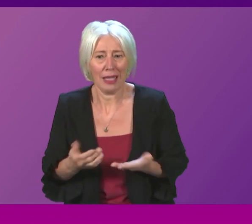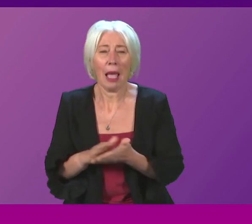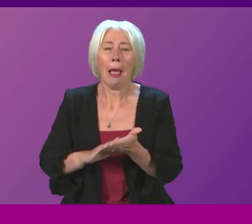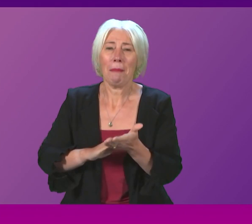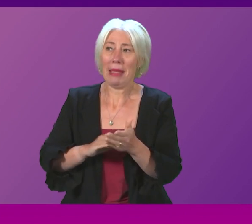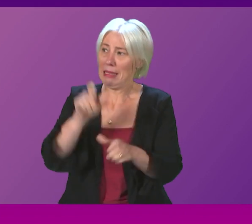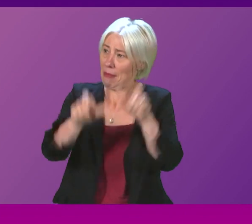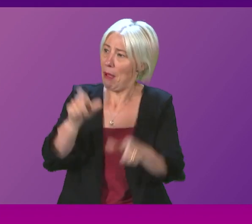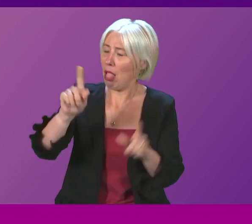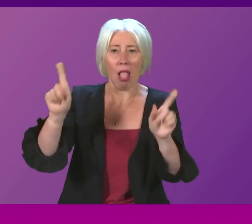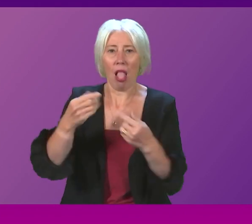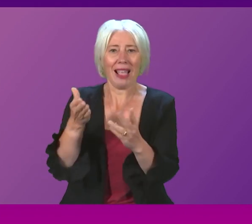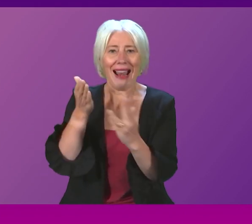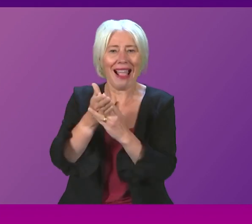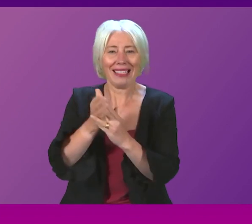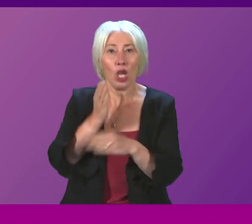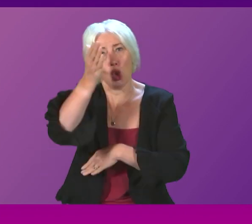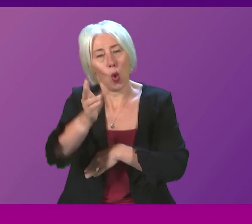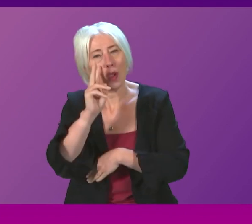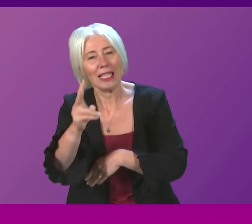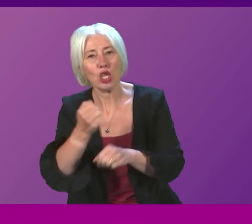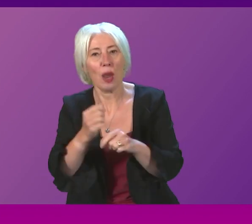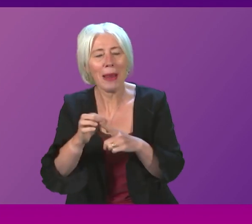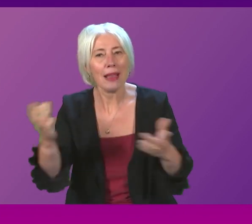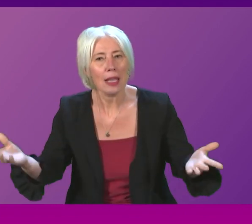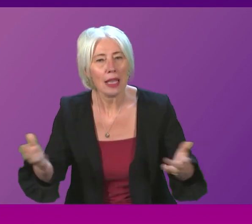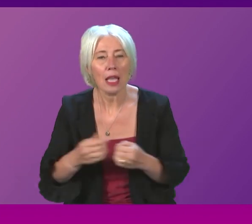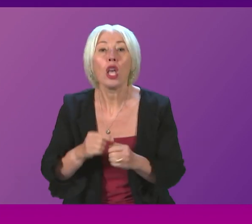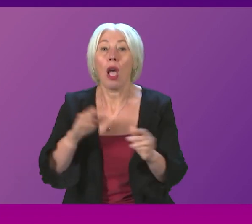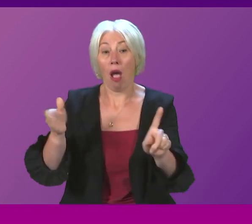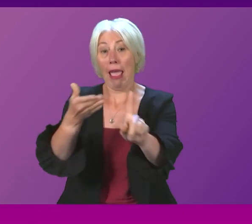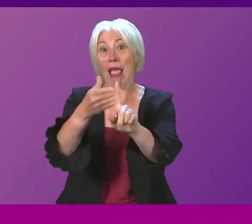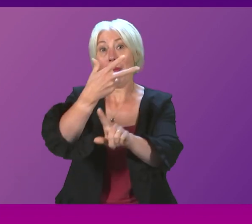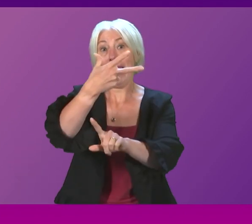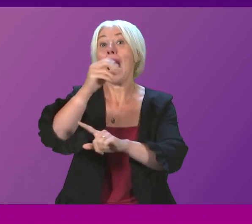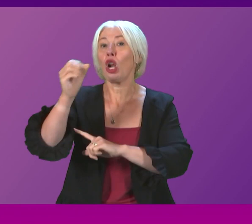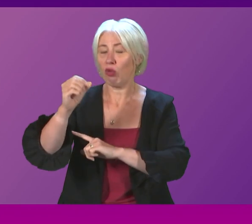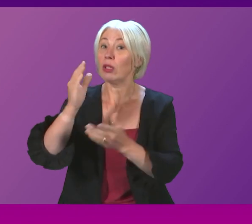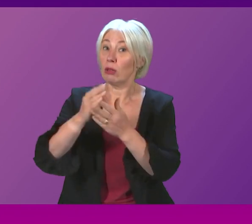to access a GP. On the First Minister’s target of 800 additional GPs, we are well short.